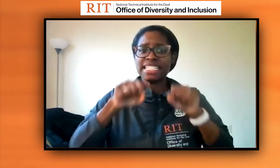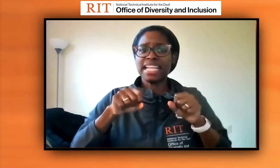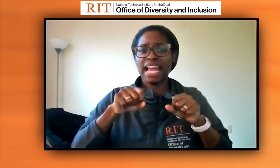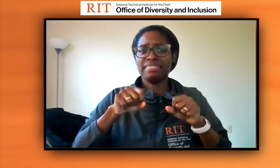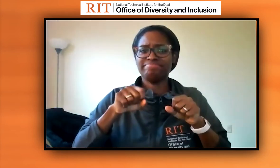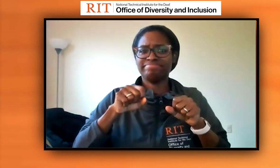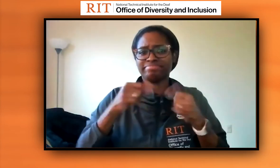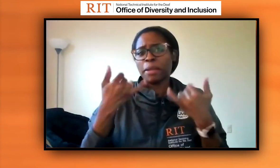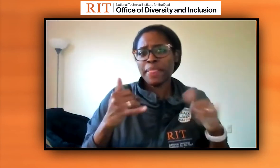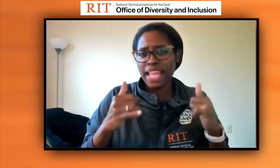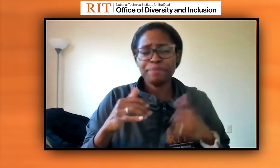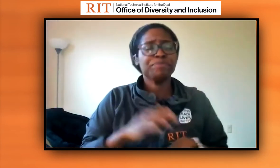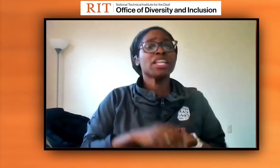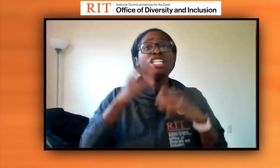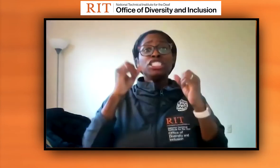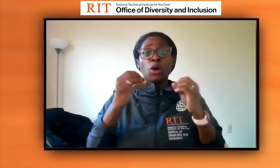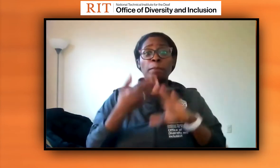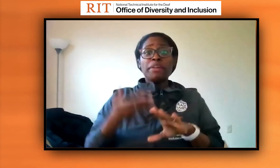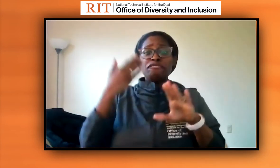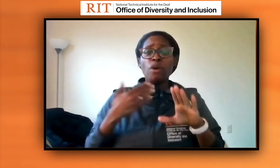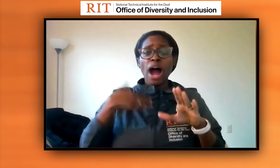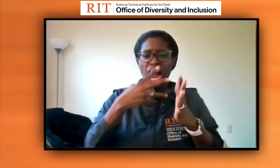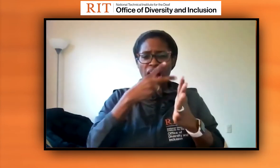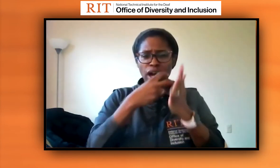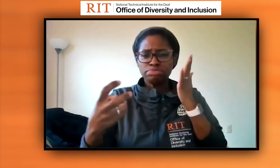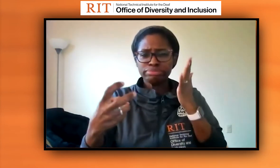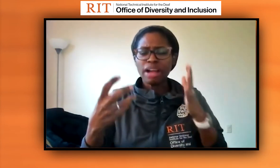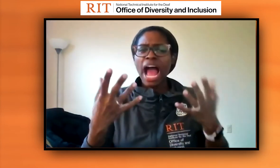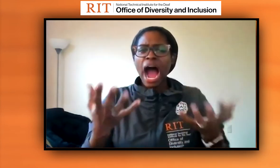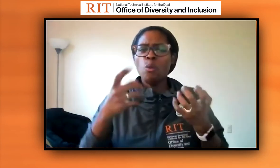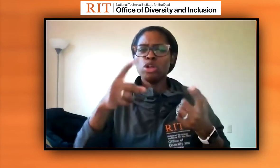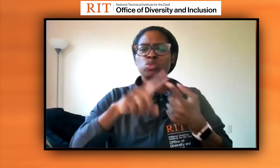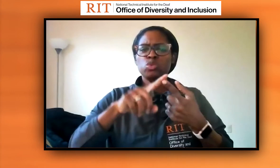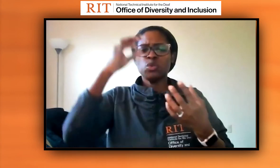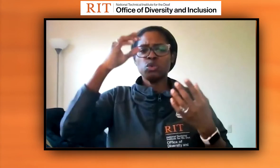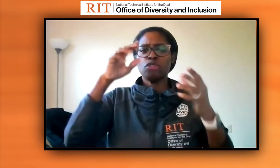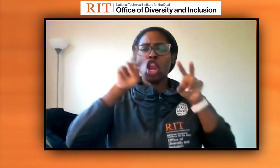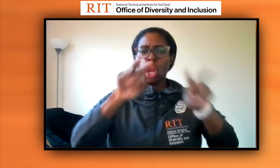at play, etc., and I wanted to make sure I included that in this presentation.